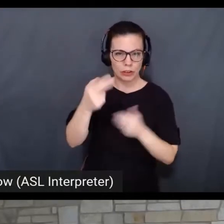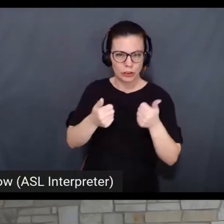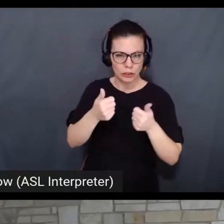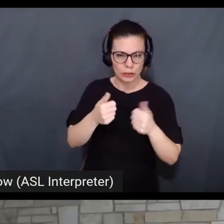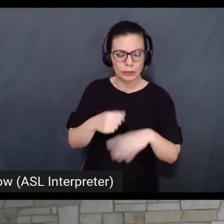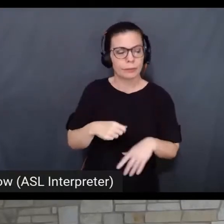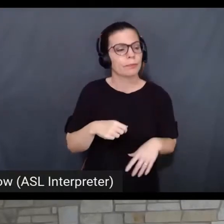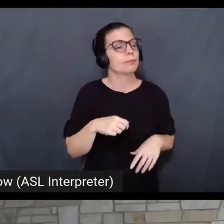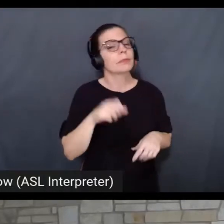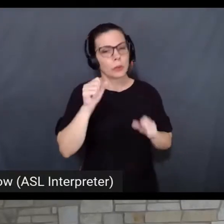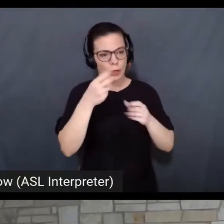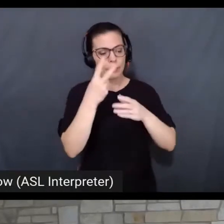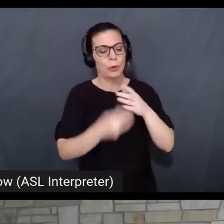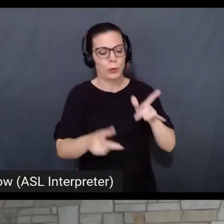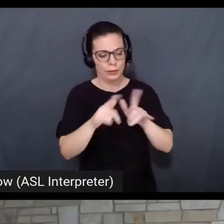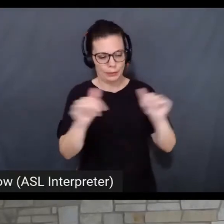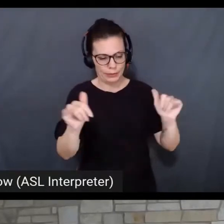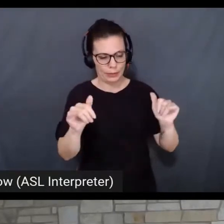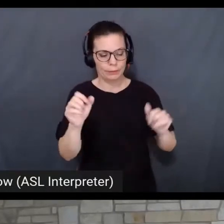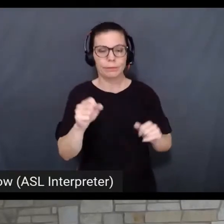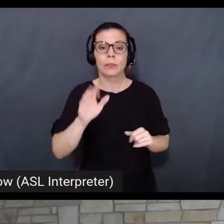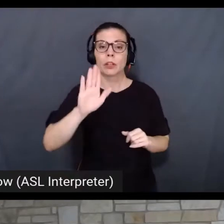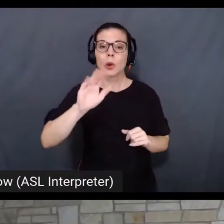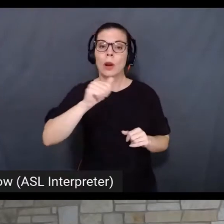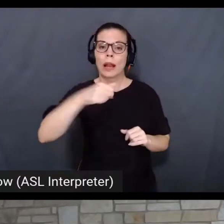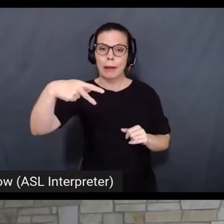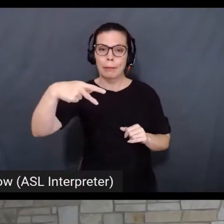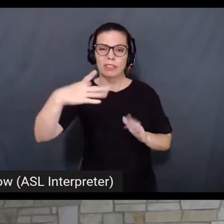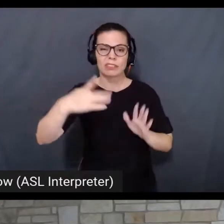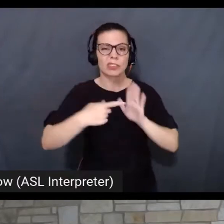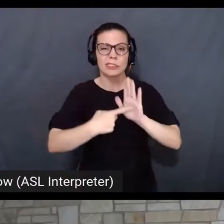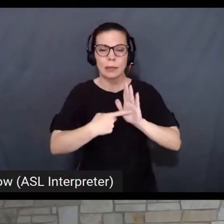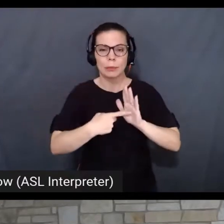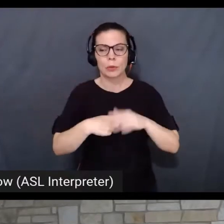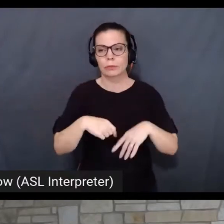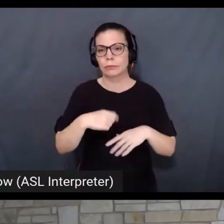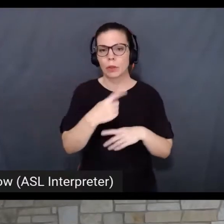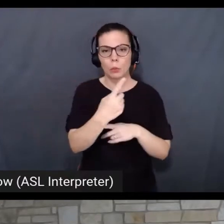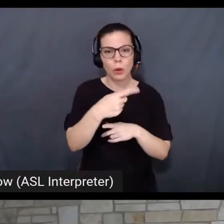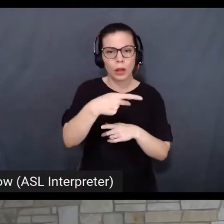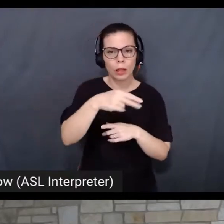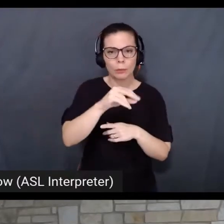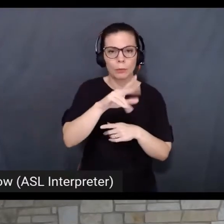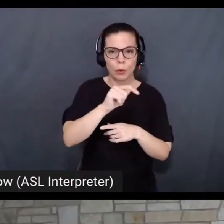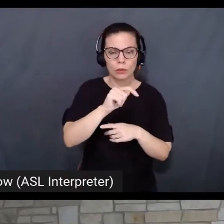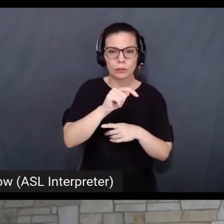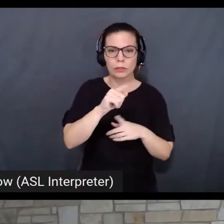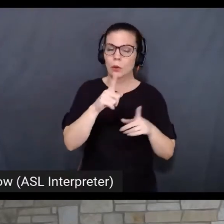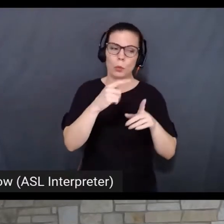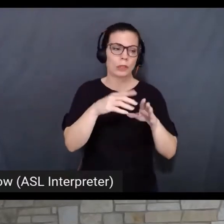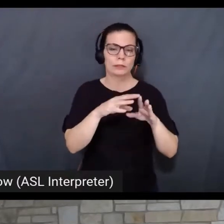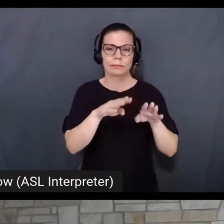So your application for example can have one port one session open on the Postgres port